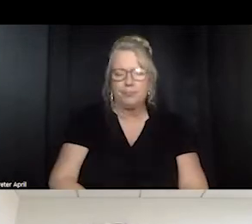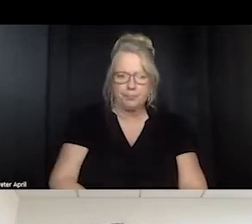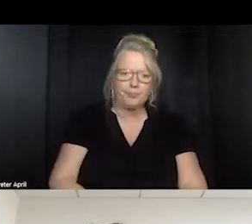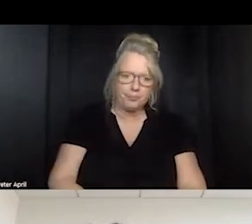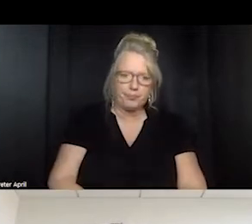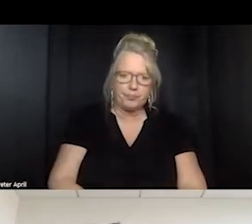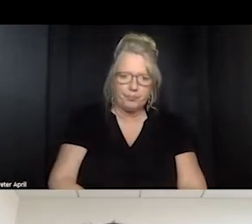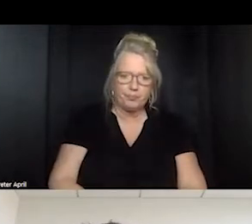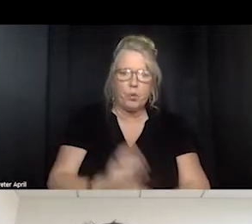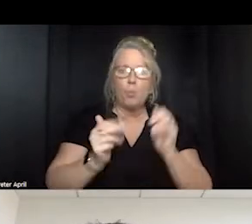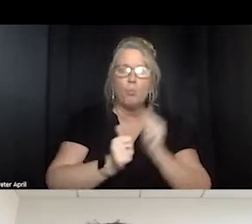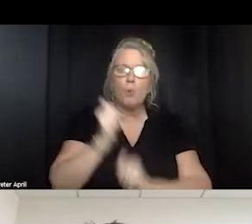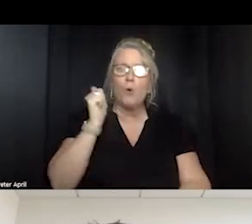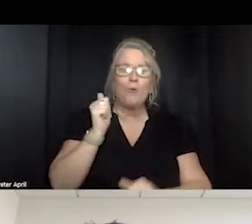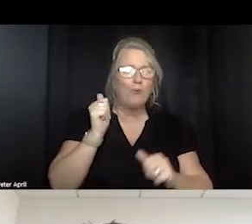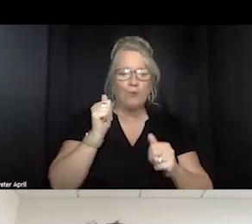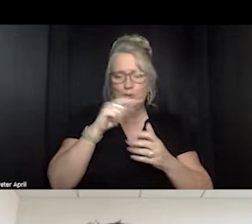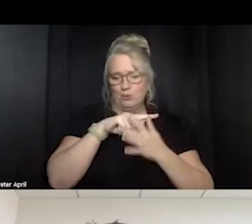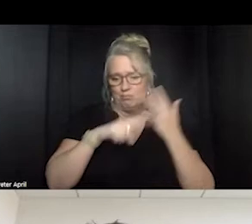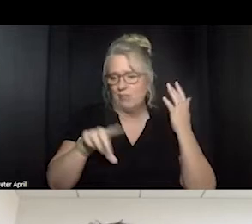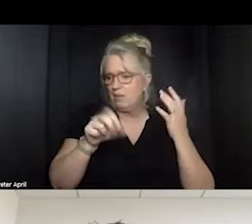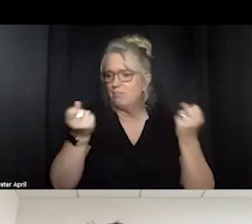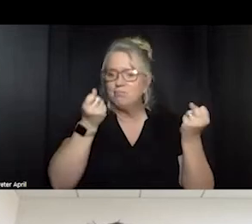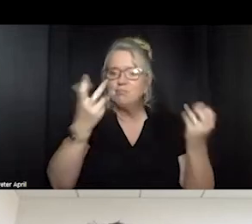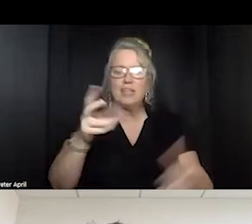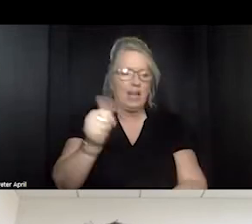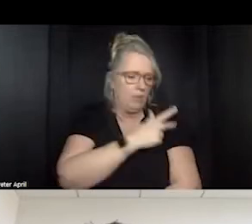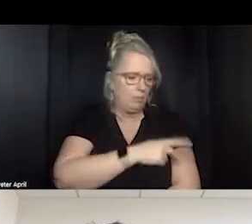LIKE MOST EVERYBODY ELSE, PATIENTS WHO WOULD GO TO LEVEL ONE ADMISSION.